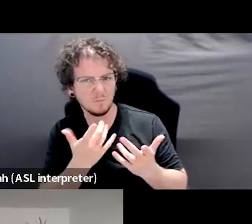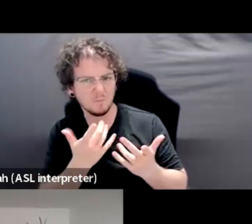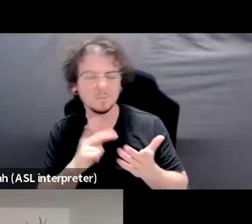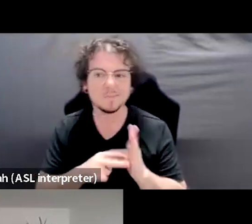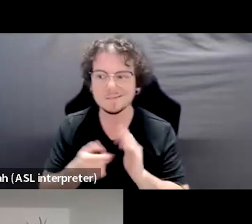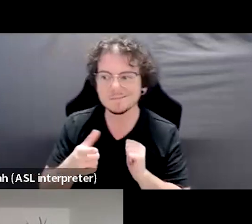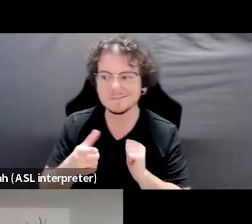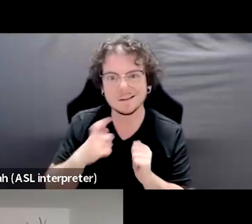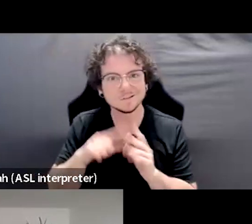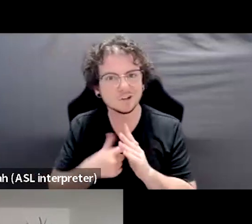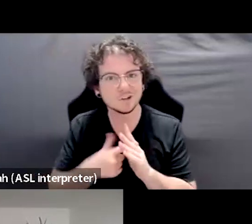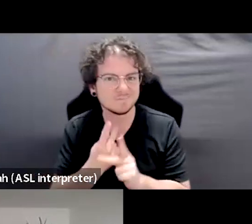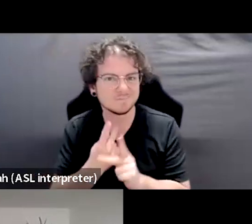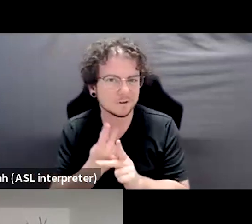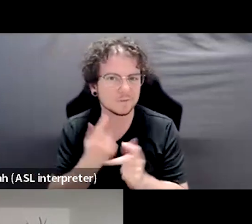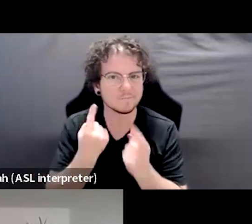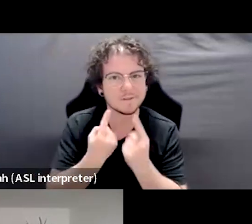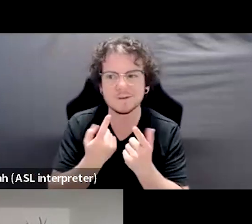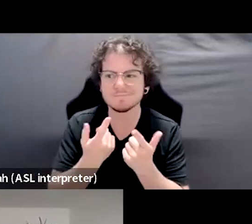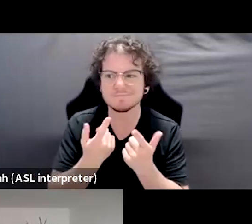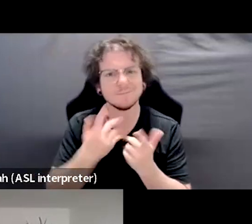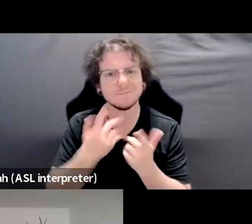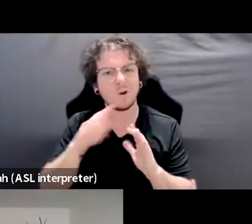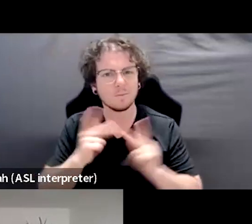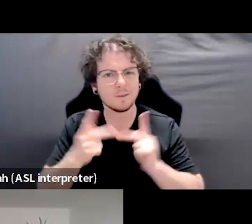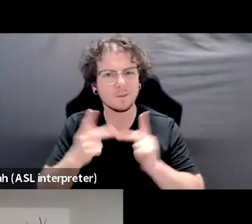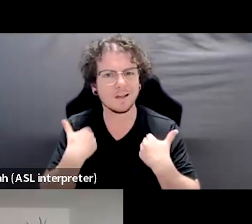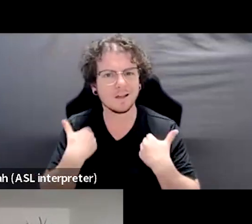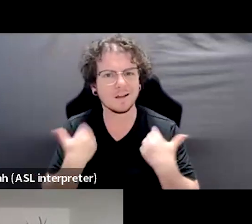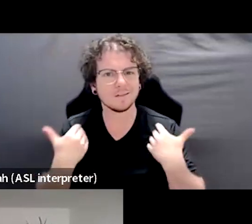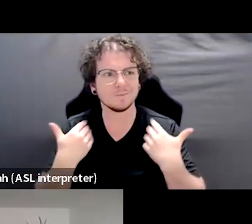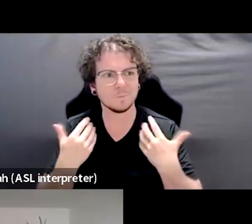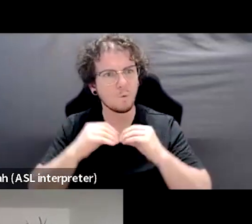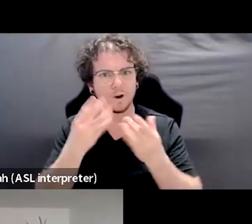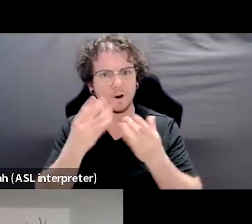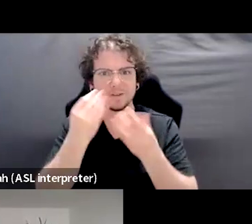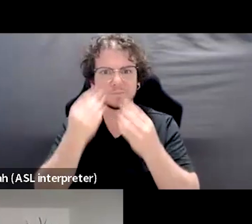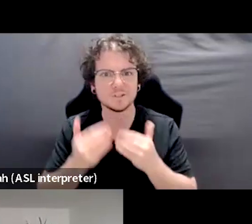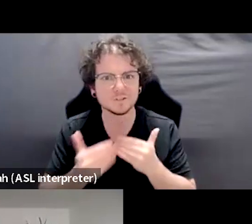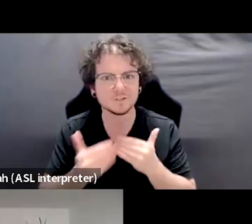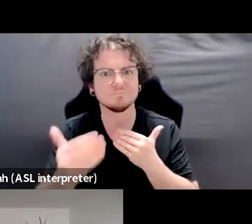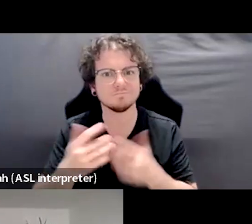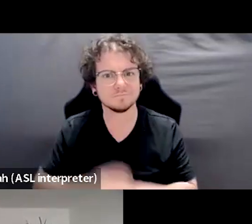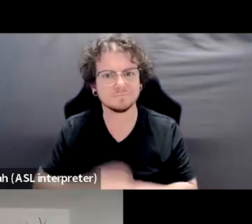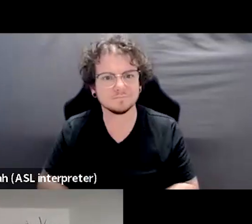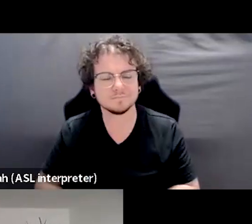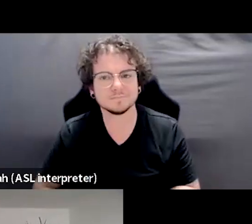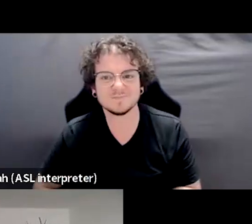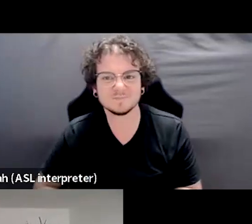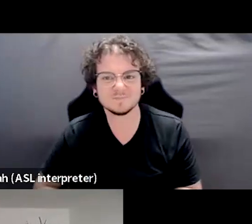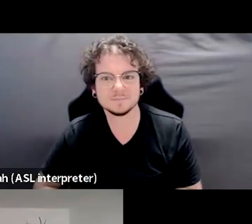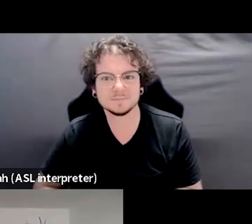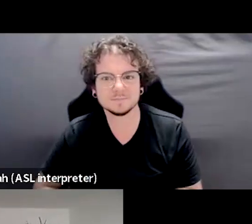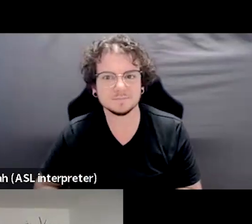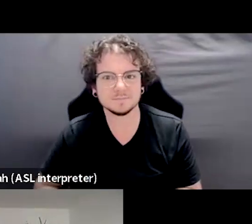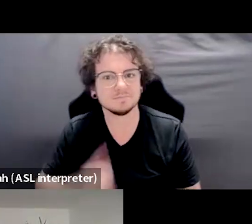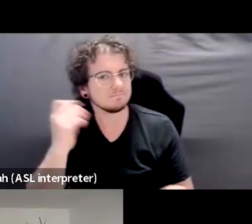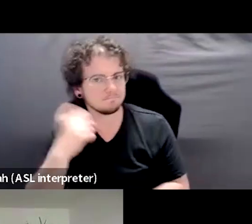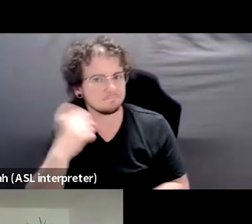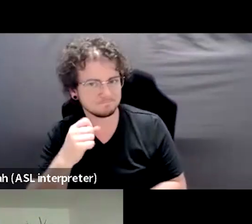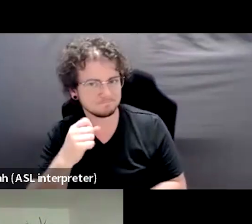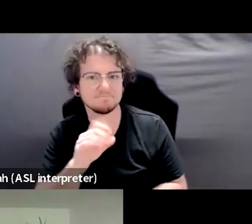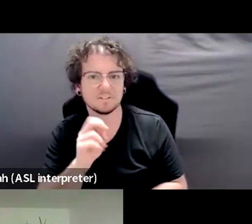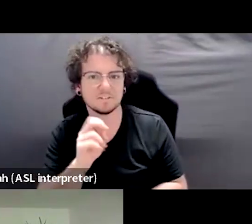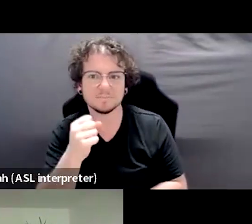gives everyone more information moving forward. Don: Absolutely. Thank you. I am conscious of